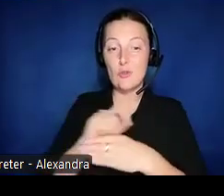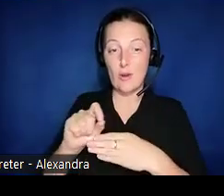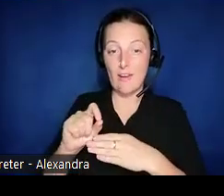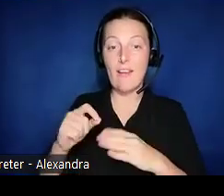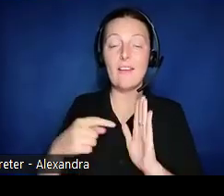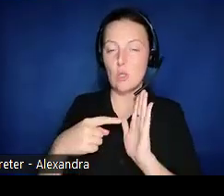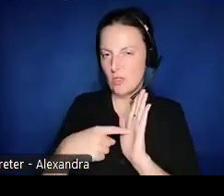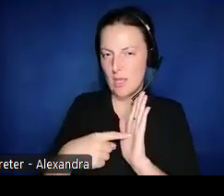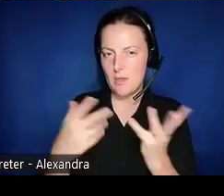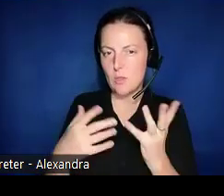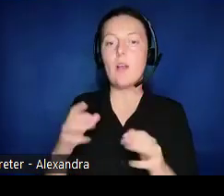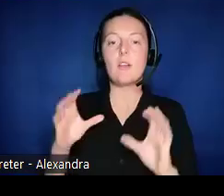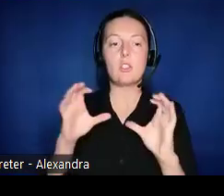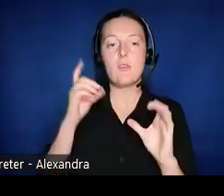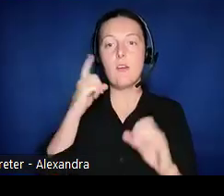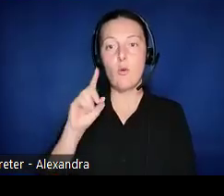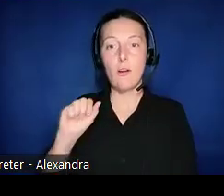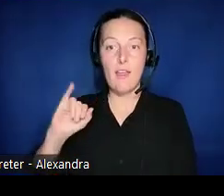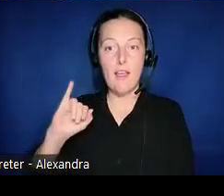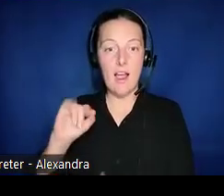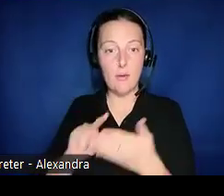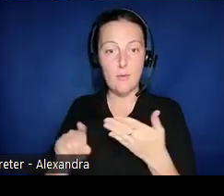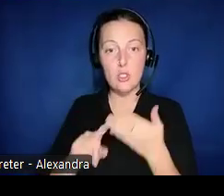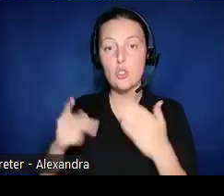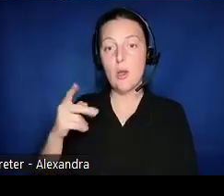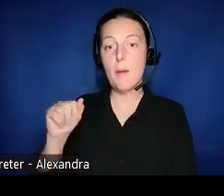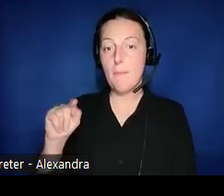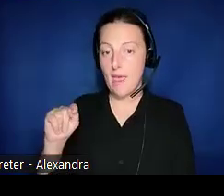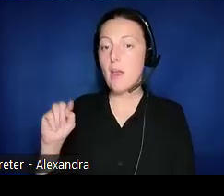certificate in AI based research which Pat Walsh is working on. Uh Dan Mang is preparing to take